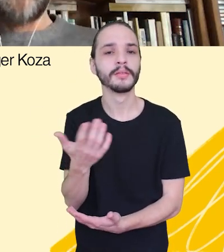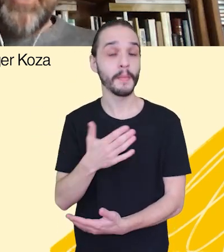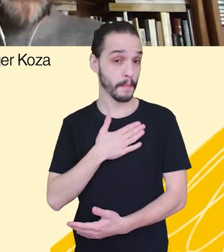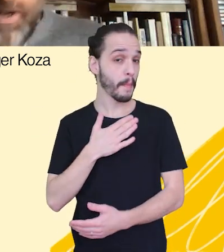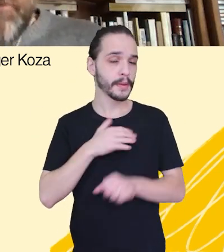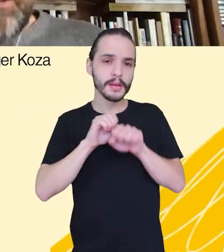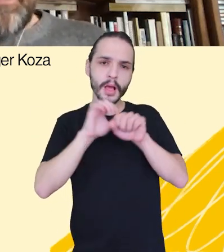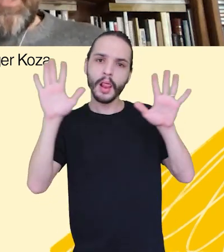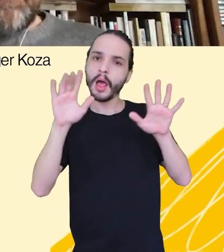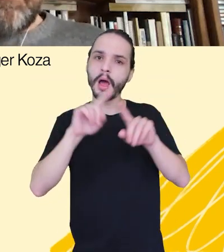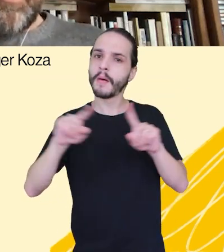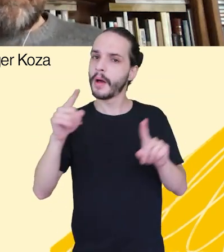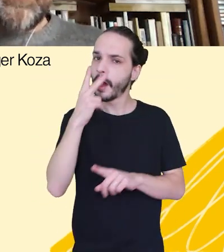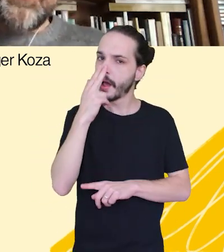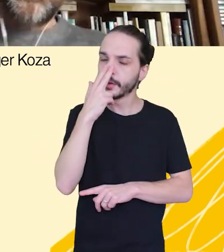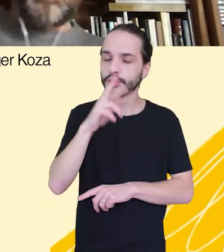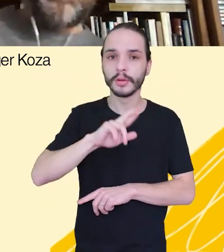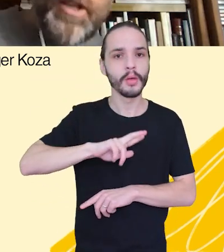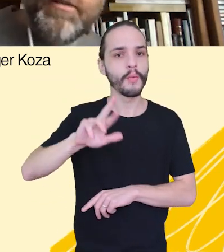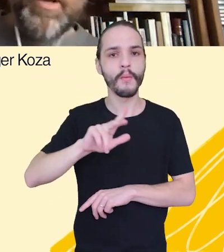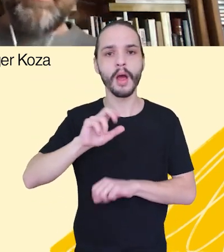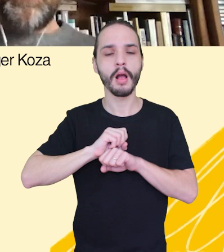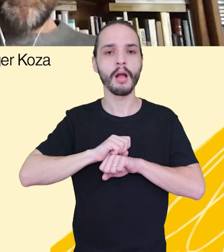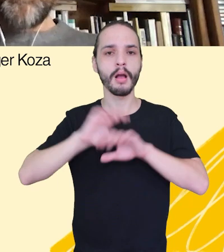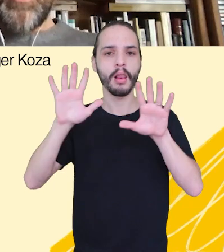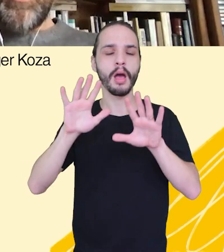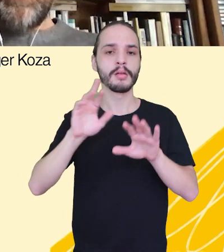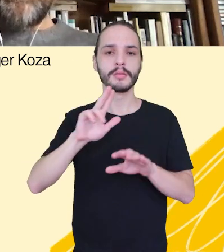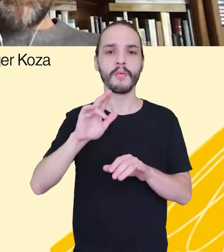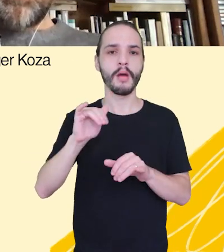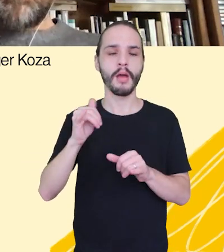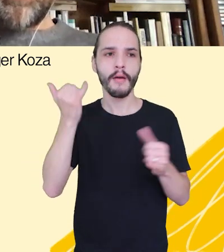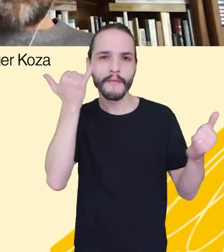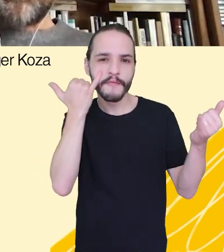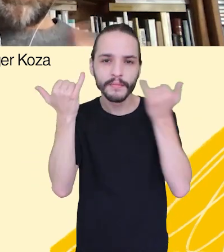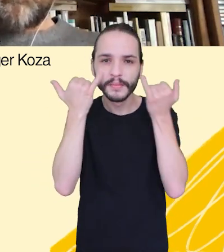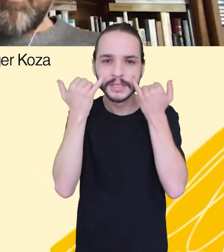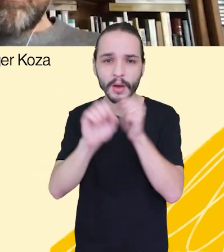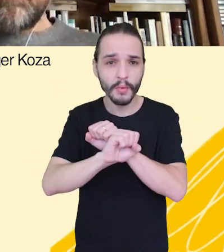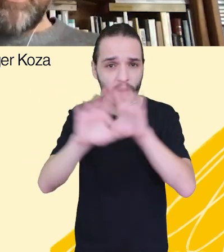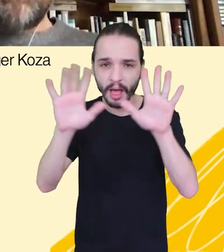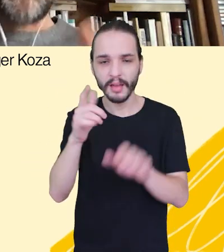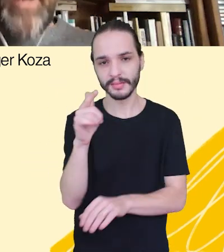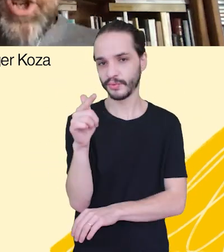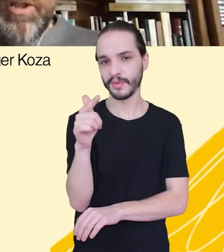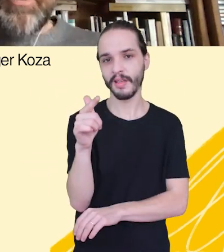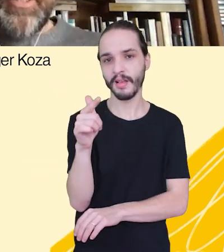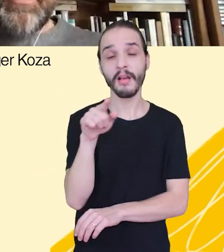It's clear from the beginning for me, but it's not so clear maybe... There's no stressful information on that.